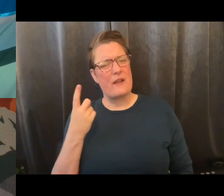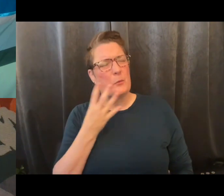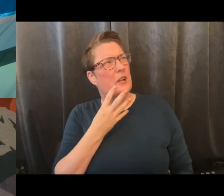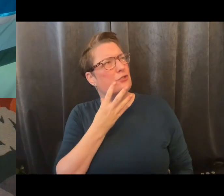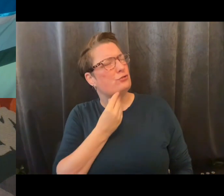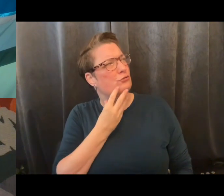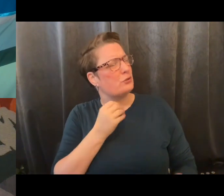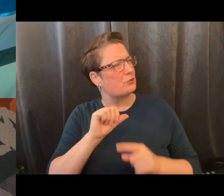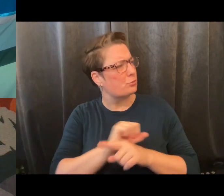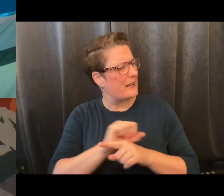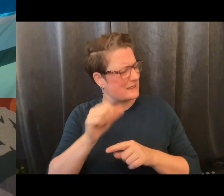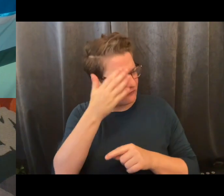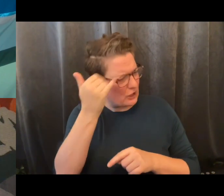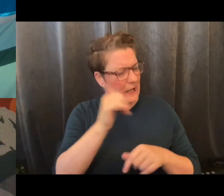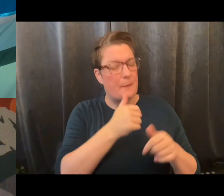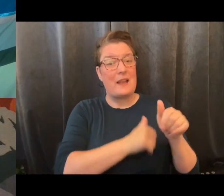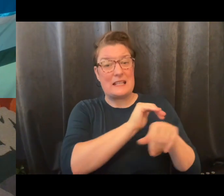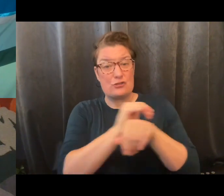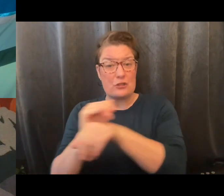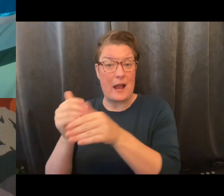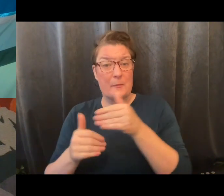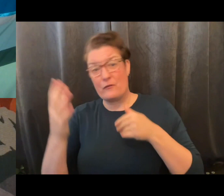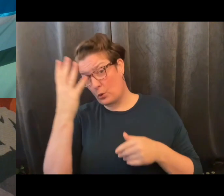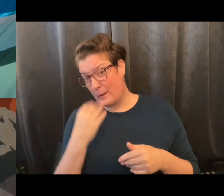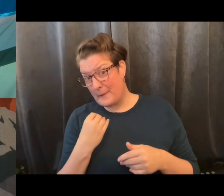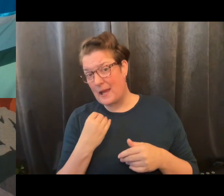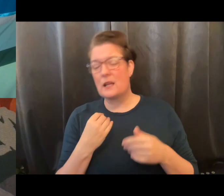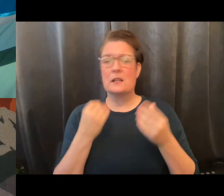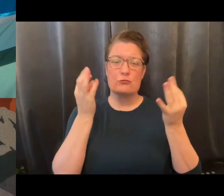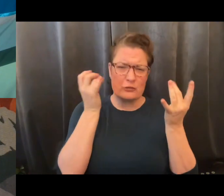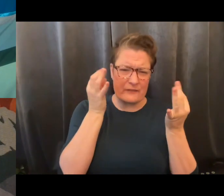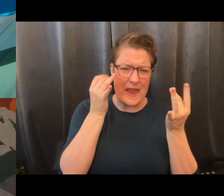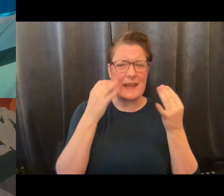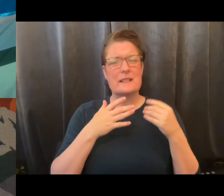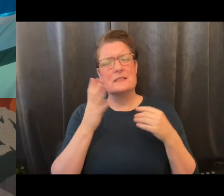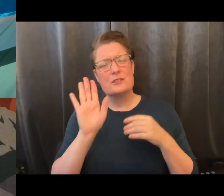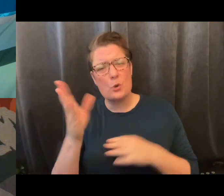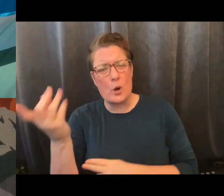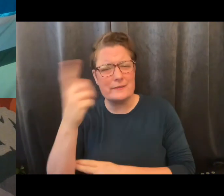like each night before you go to bed reflecting on your day, so Elul is kind